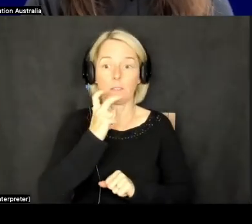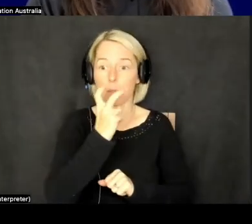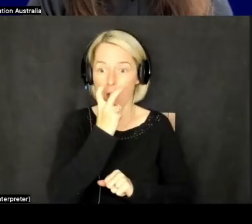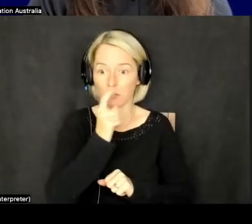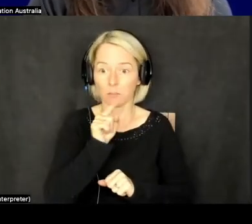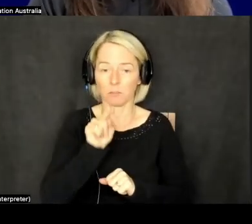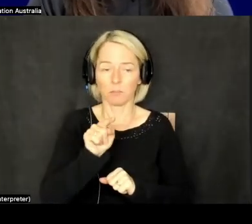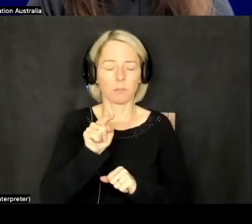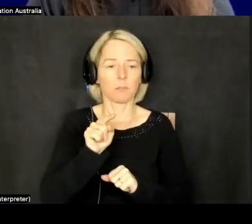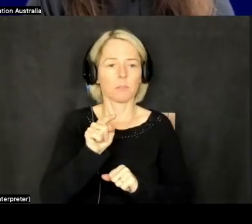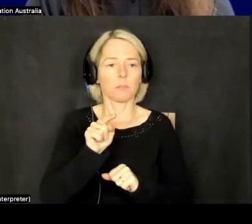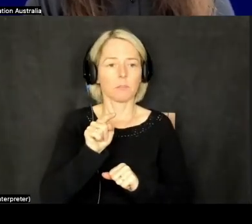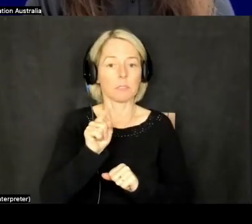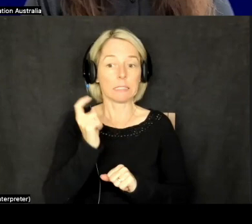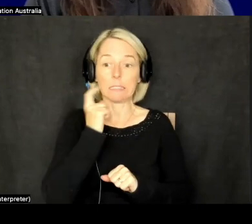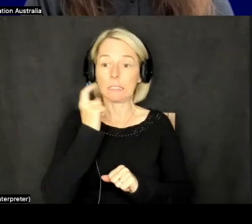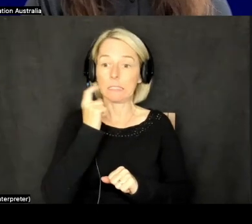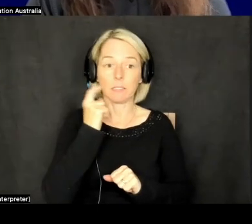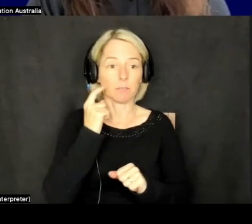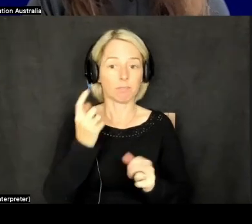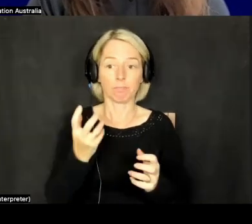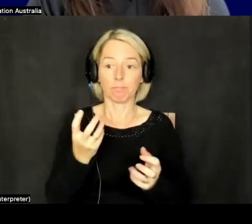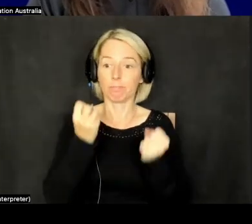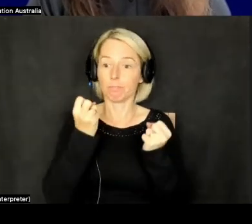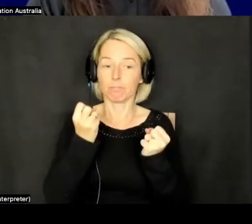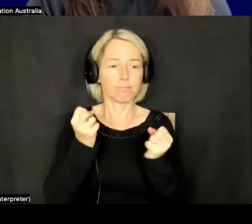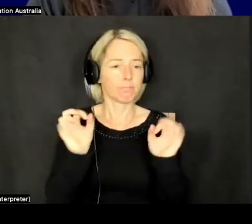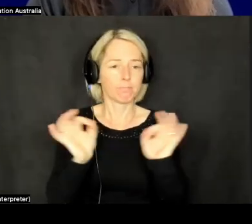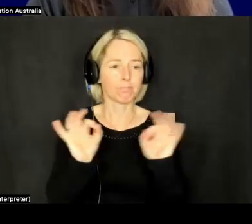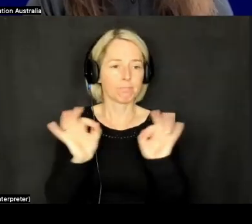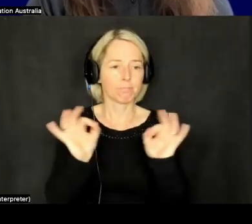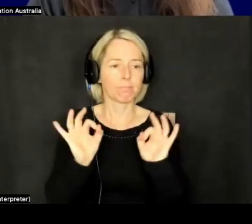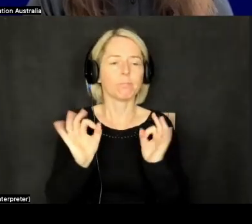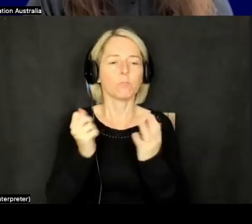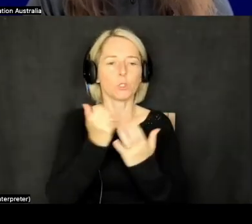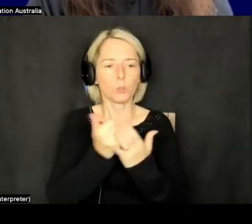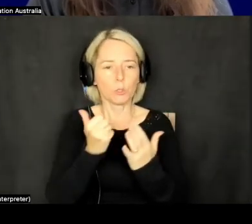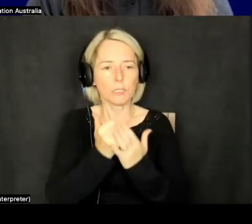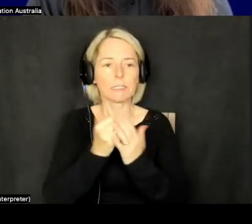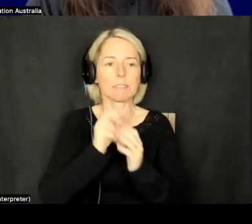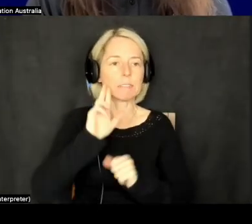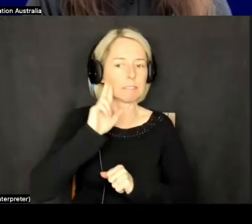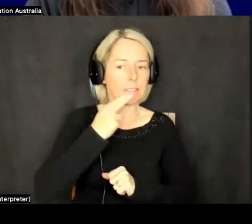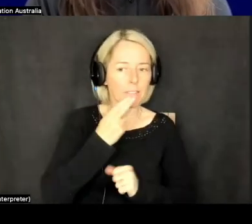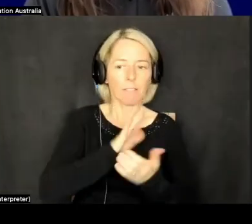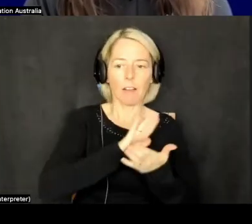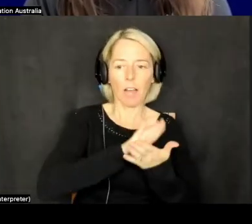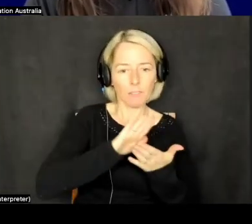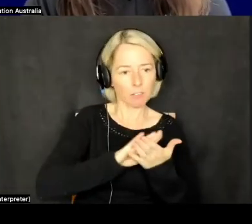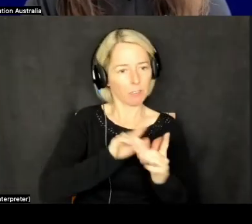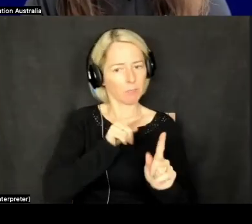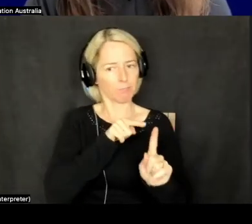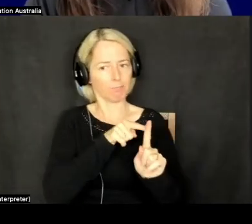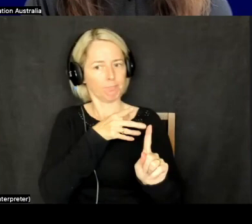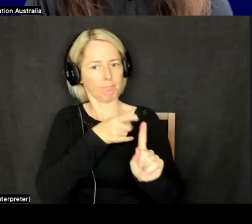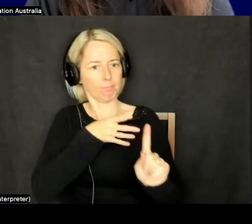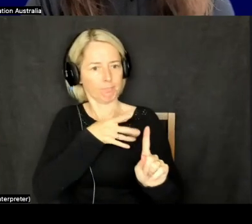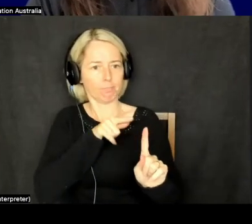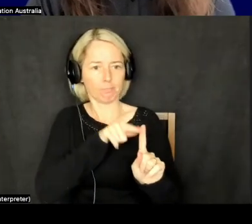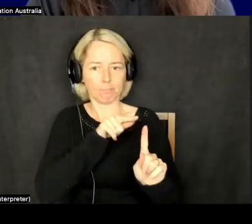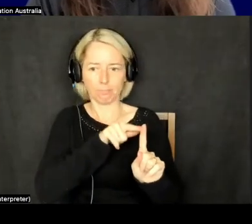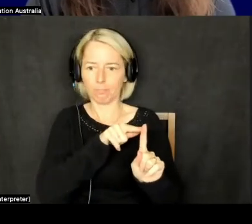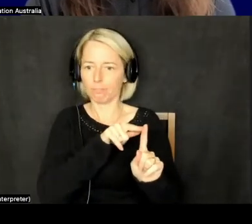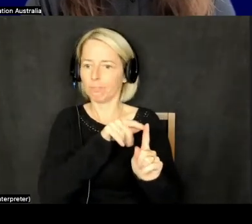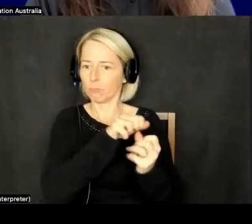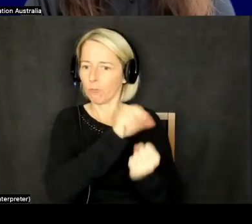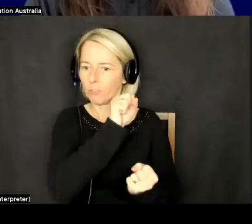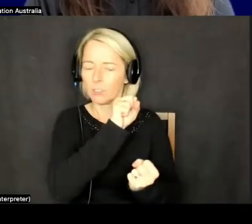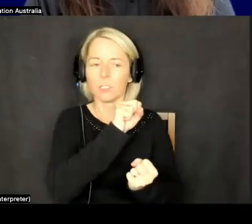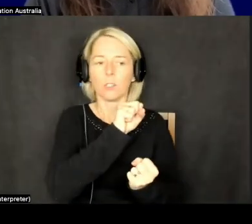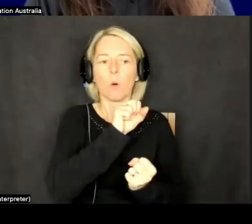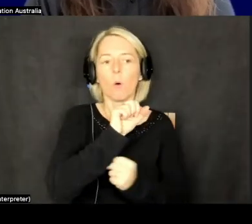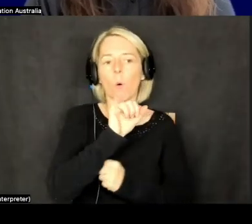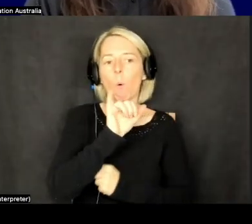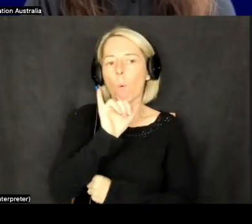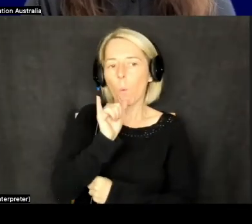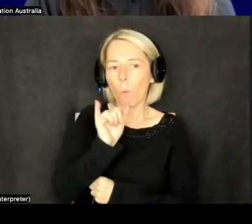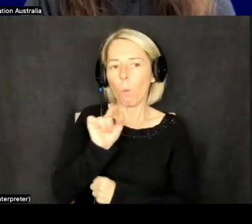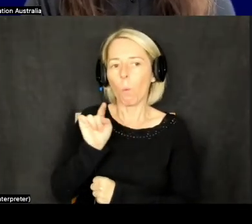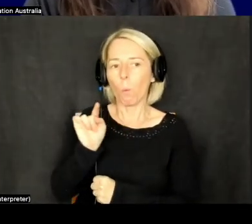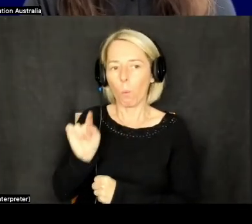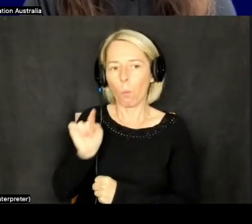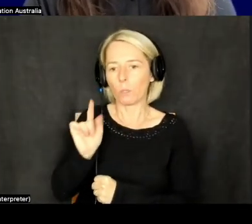teacher specialising in deaf and hard-of-hearing services or a teacher specialising in services for